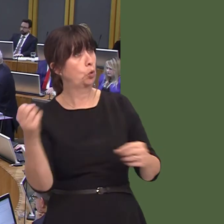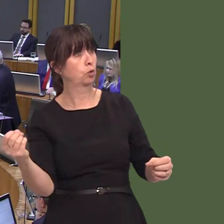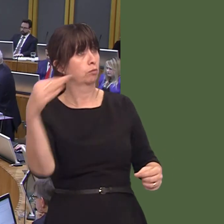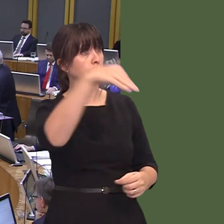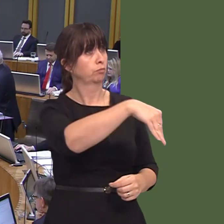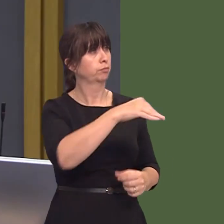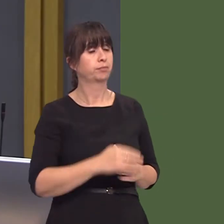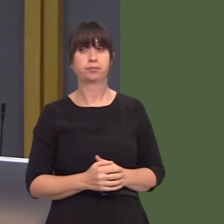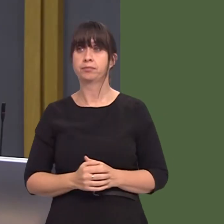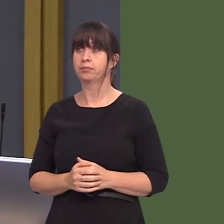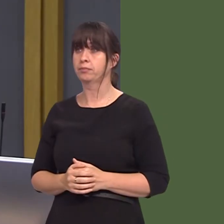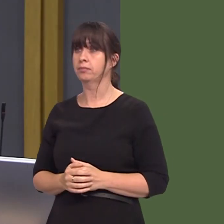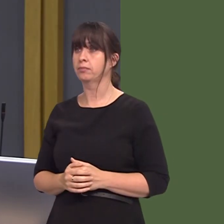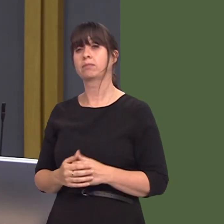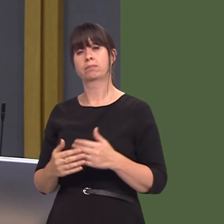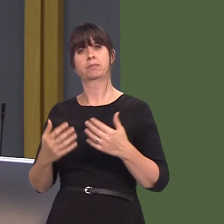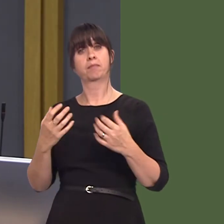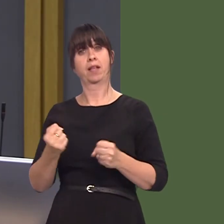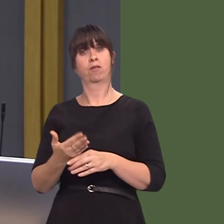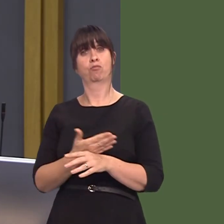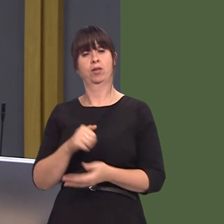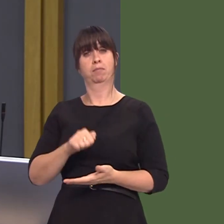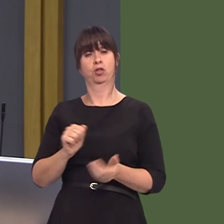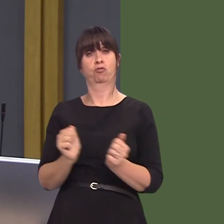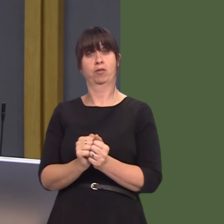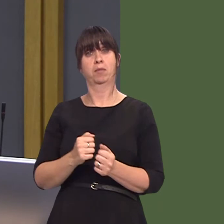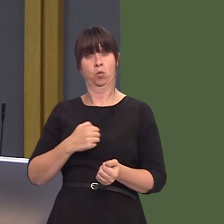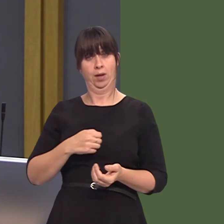Iím pleased that, in our pre-budget agreement, we secured funding to develop this project,